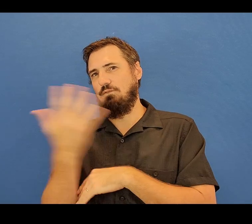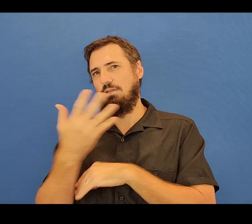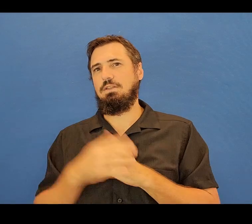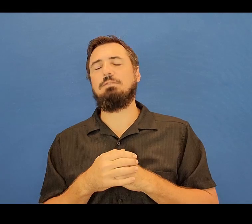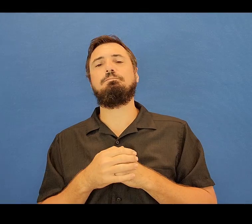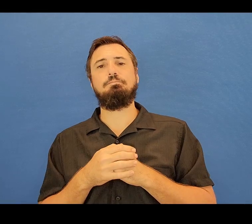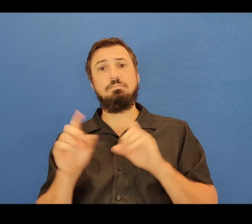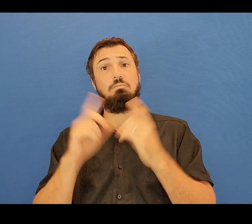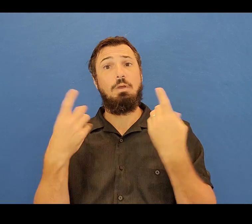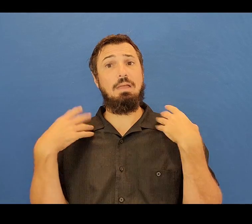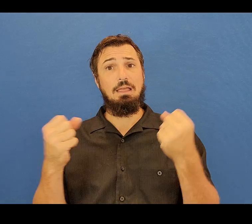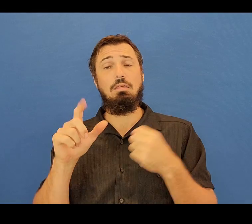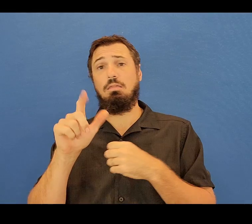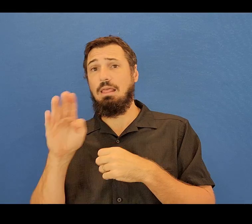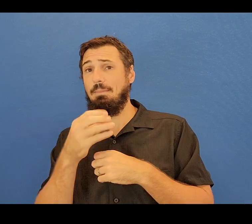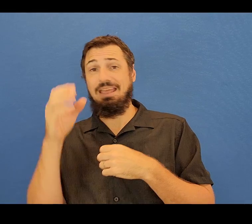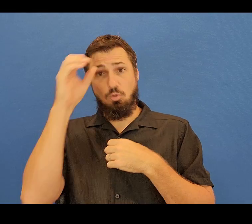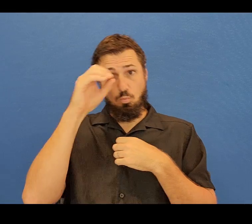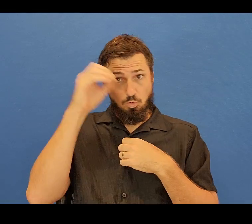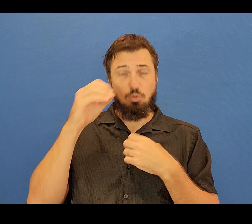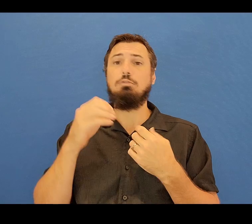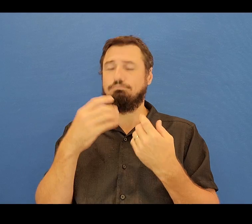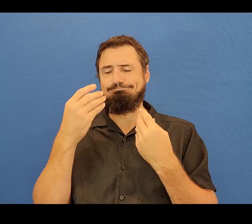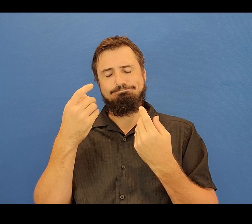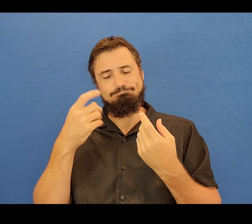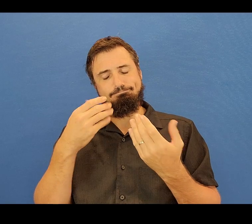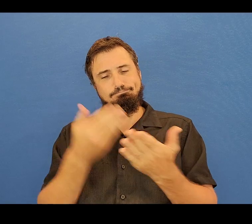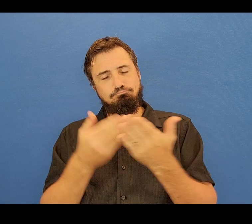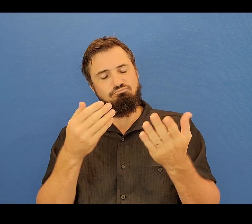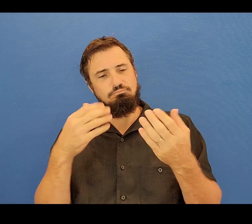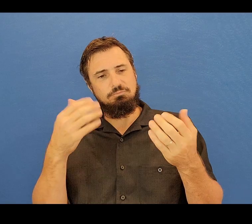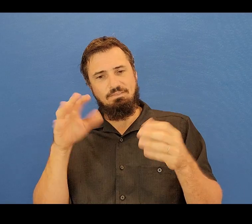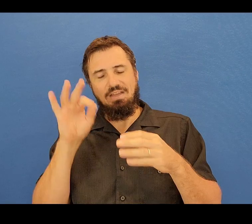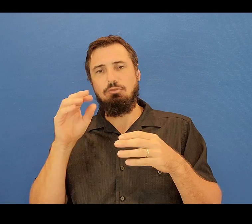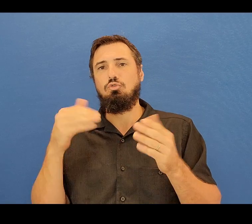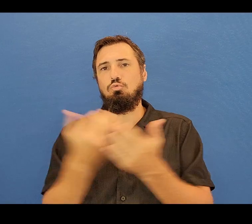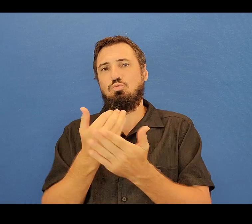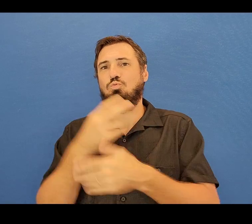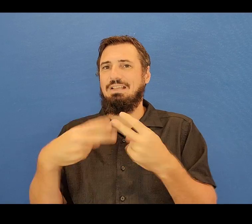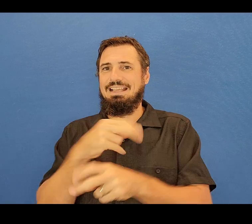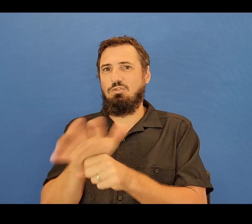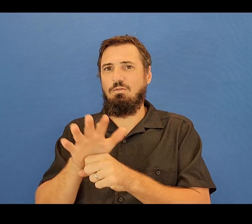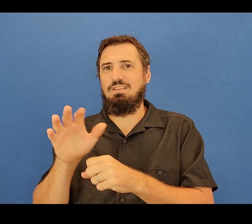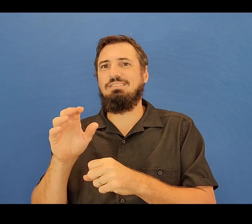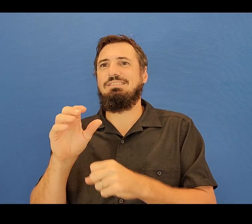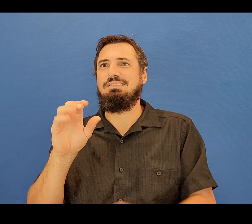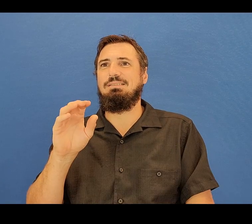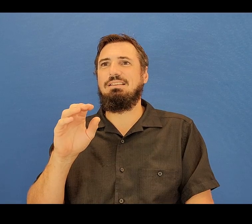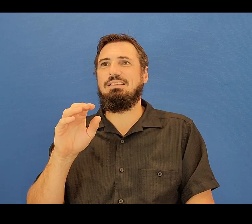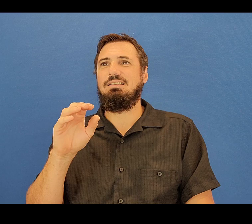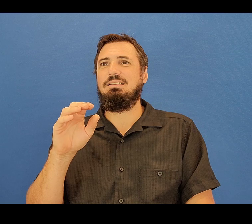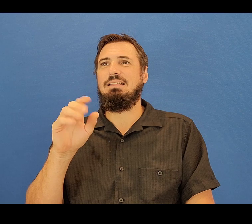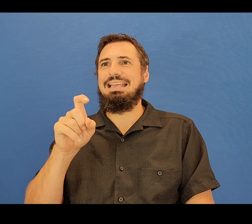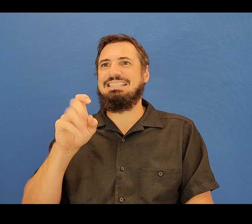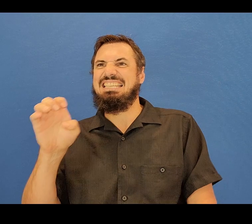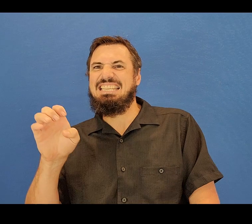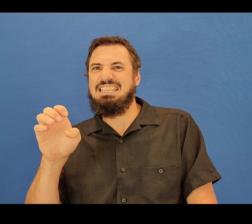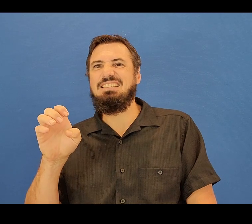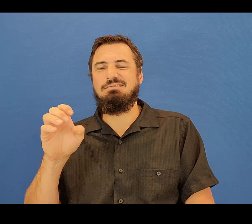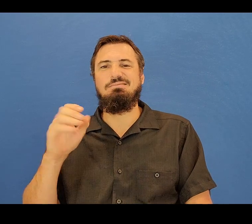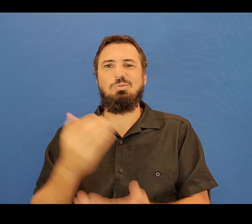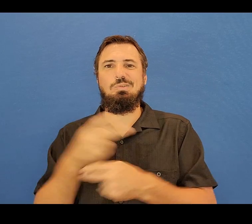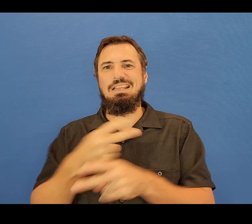The Department of Health’s lab on O‘ahu confirmed a case of the new XE subvariant last week, which means this new subvariant is likely spreading around the state now